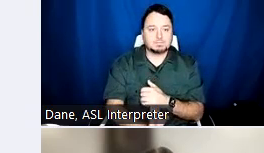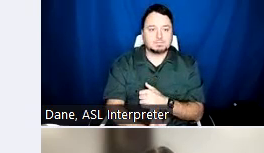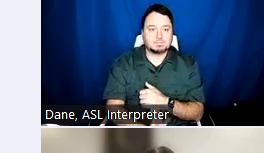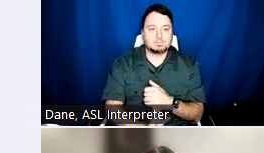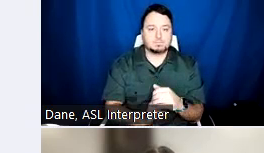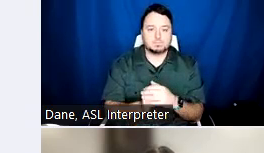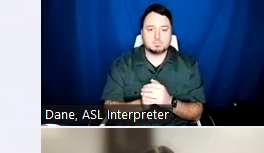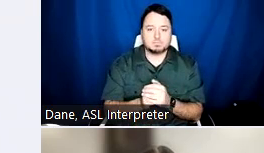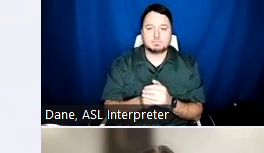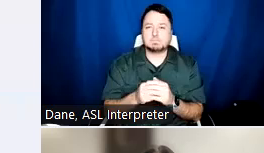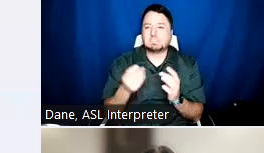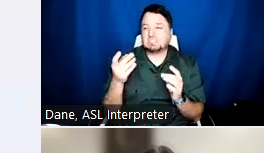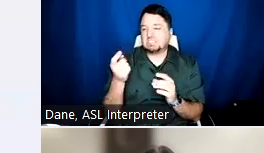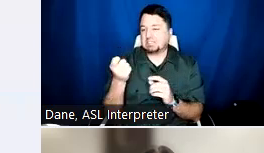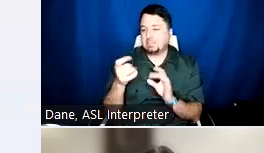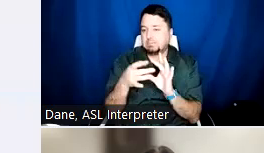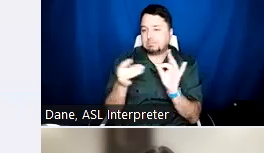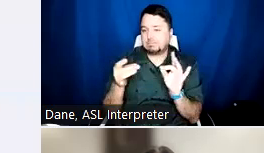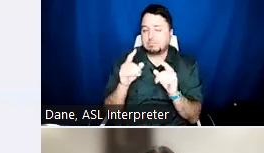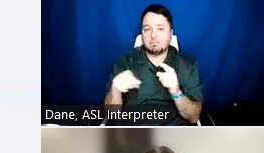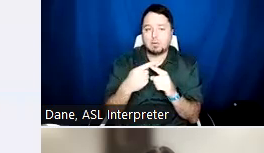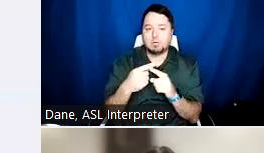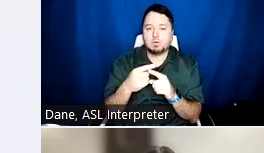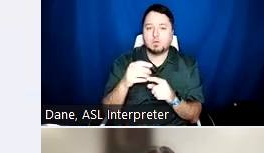A little bit about the Oklahoma Native Assets Coalition.